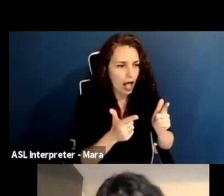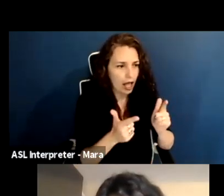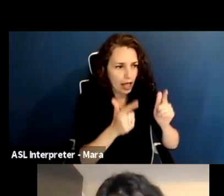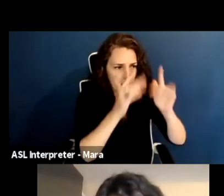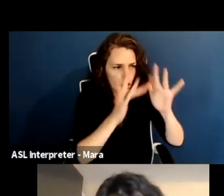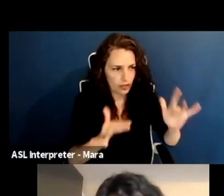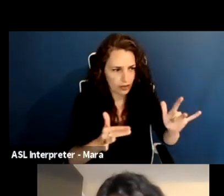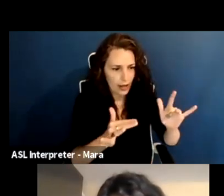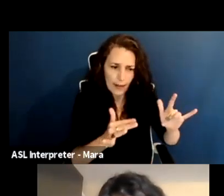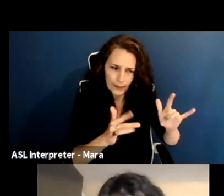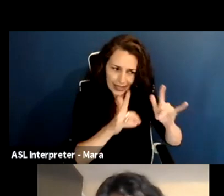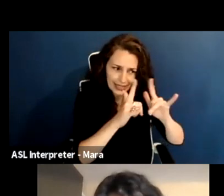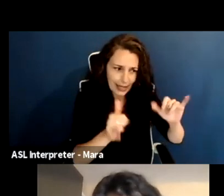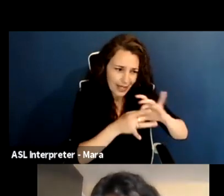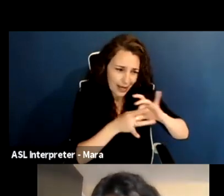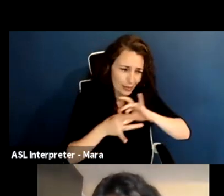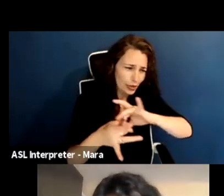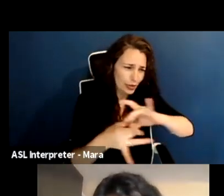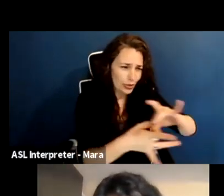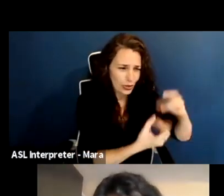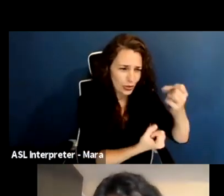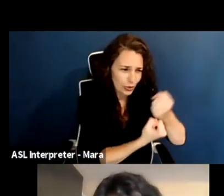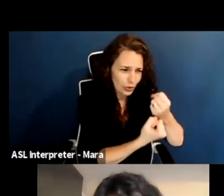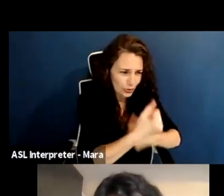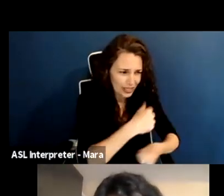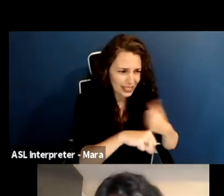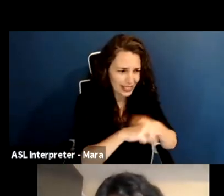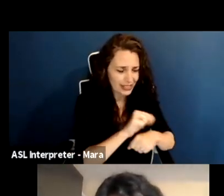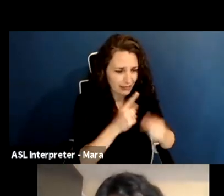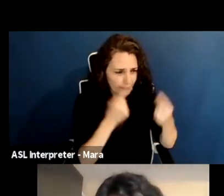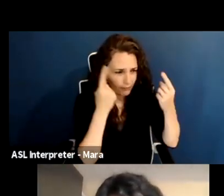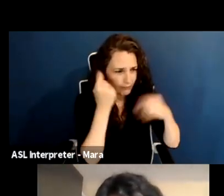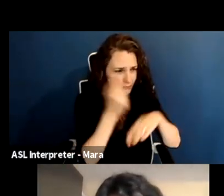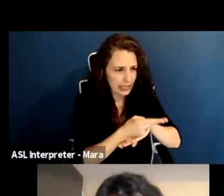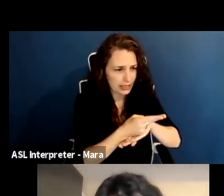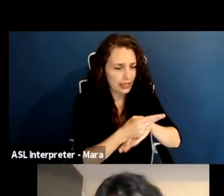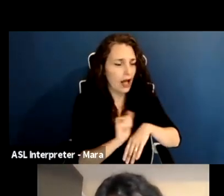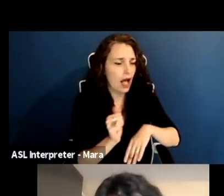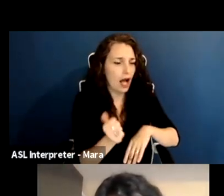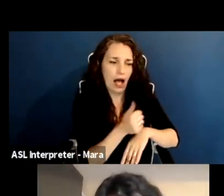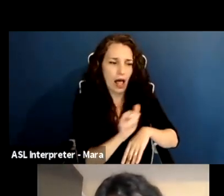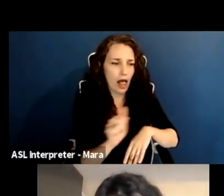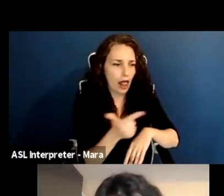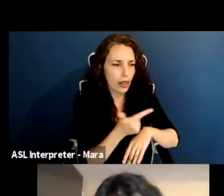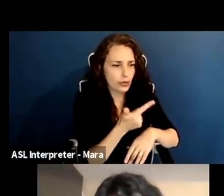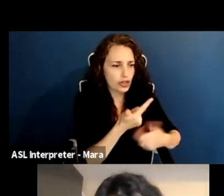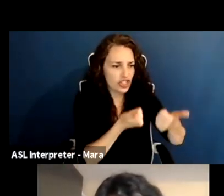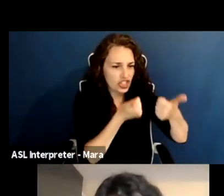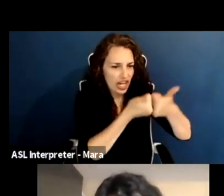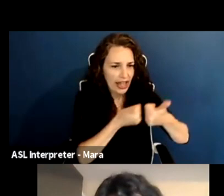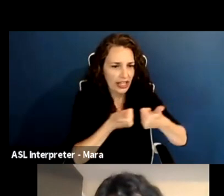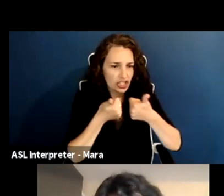to be able to overcome these challenges and create a positive progress and brighter future